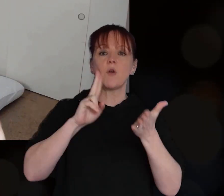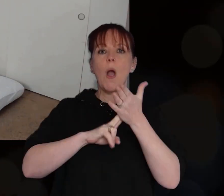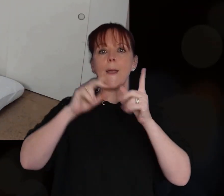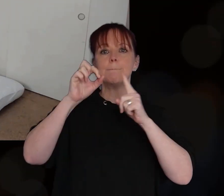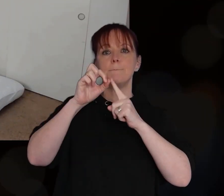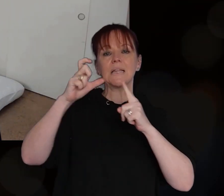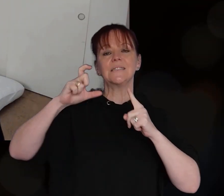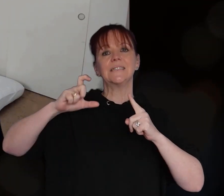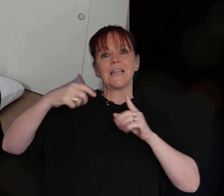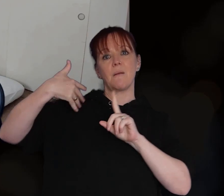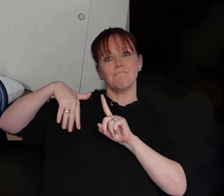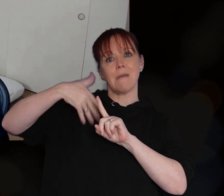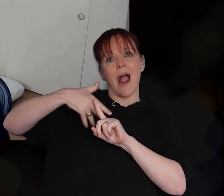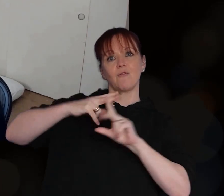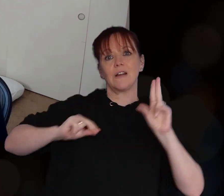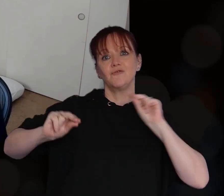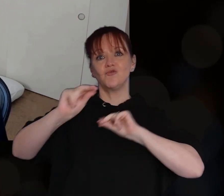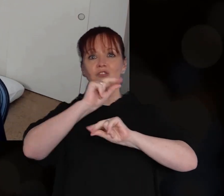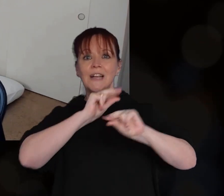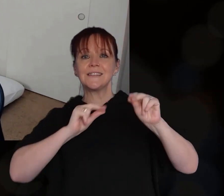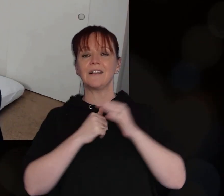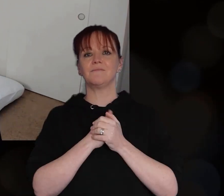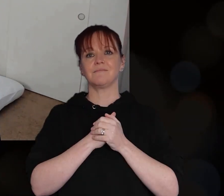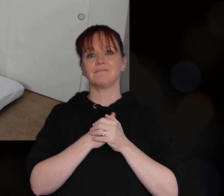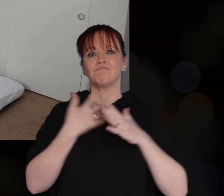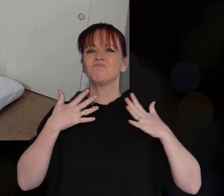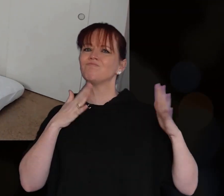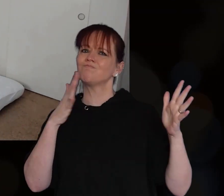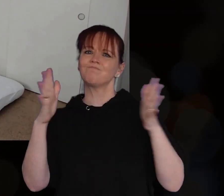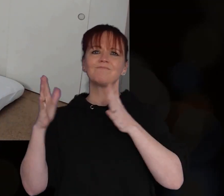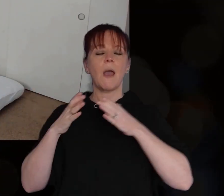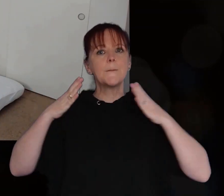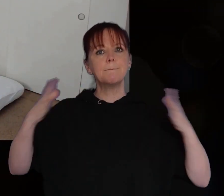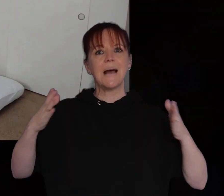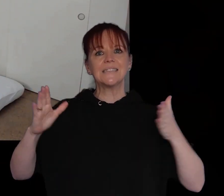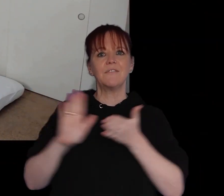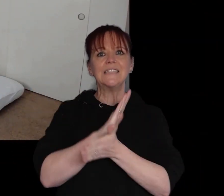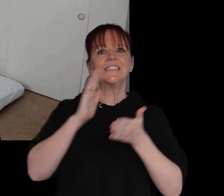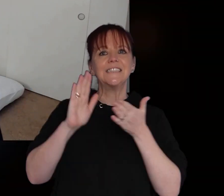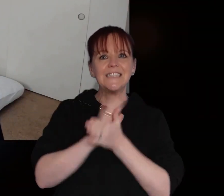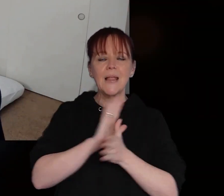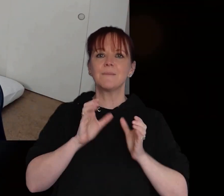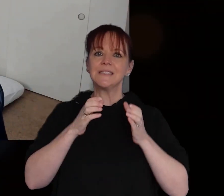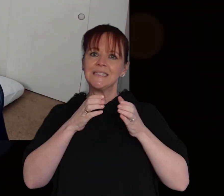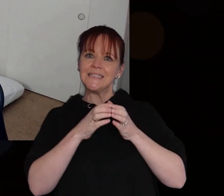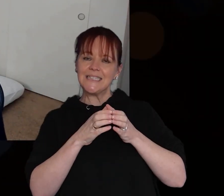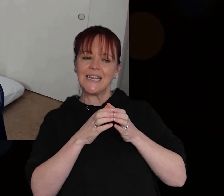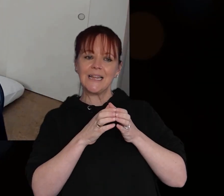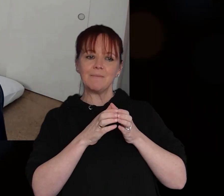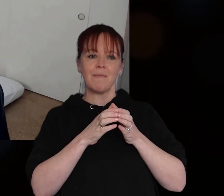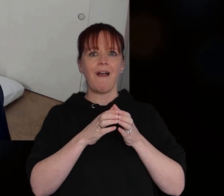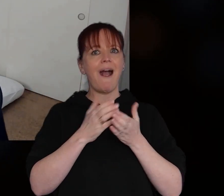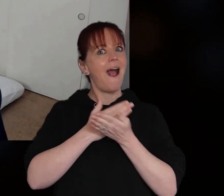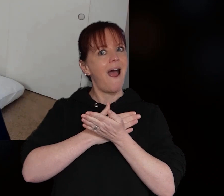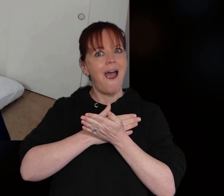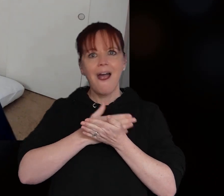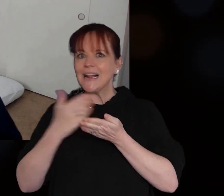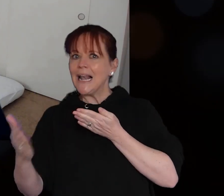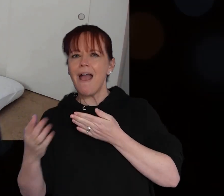Many congratulations to the Massive Entertainment team and consultants. It's clear that a lot of work, love and care has gone into this game.